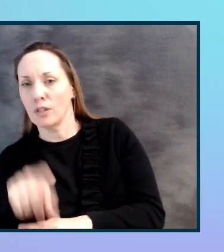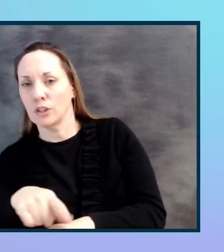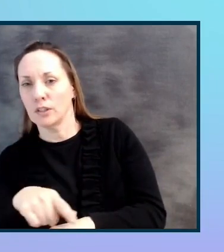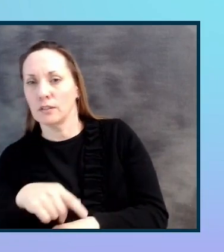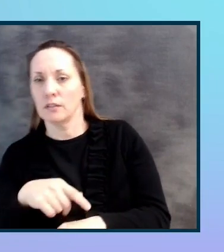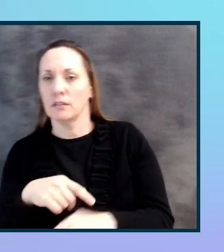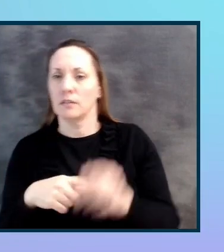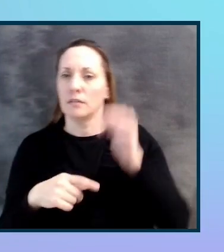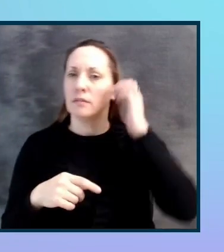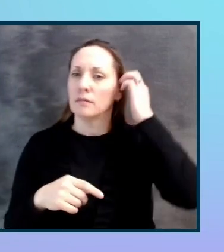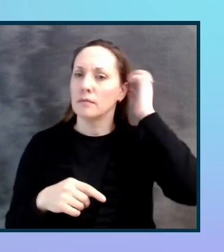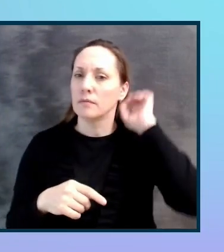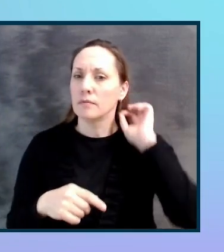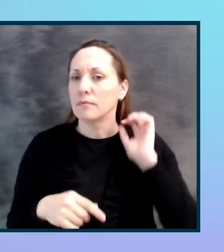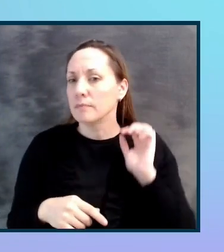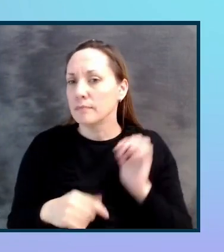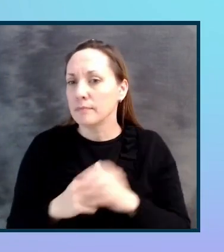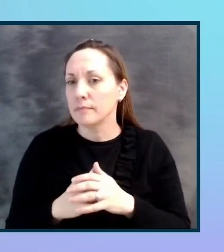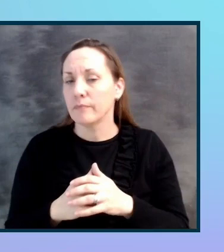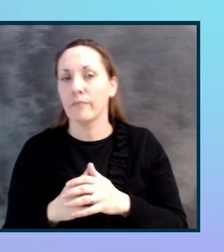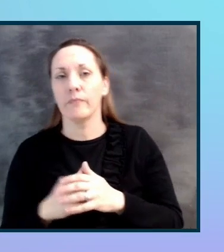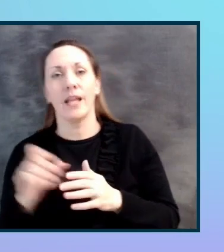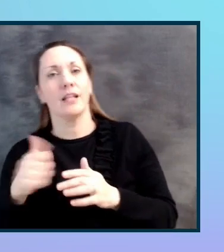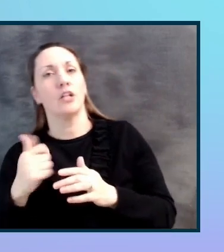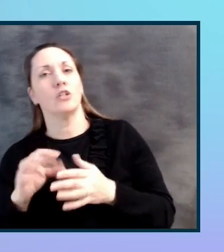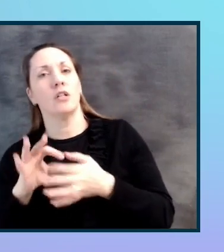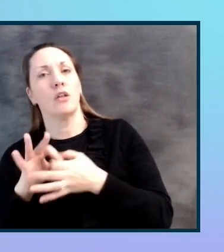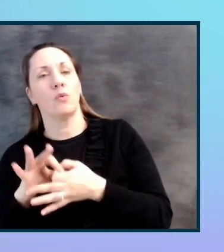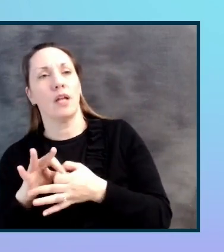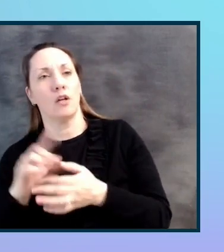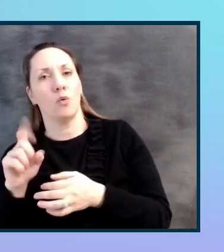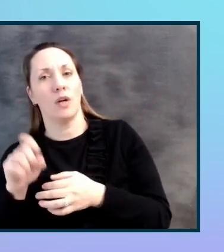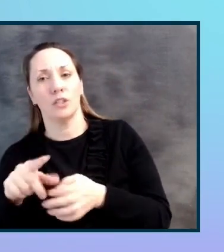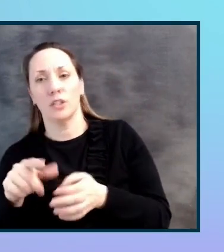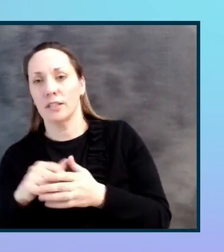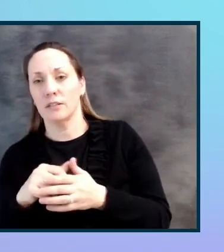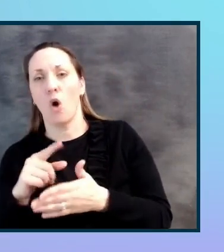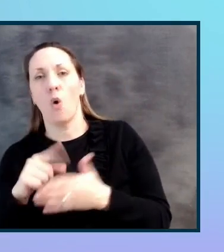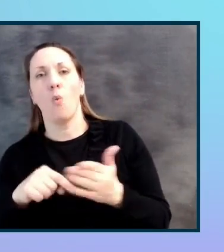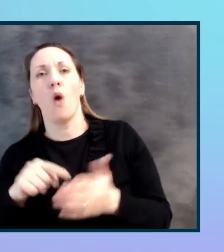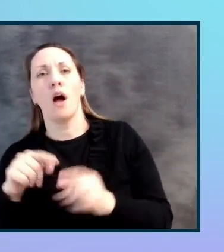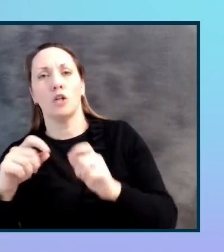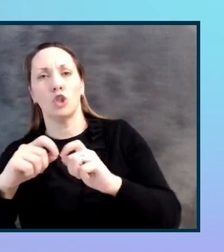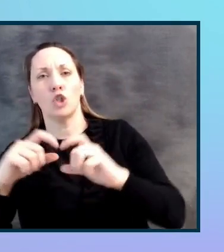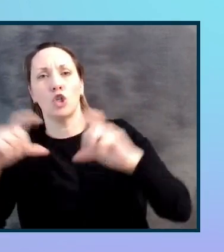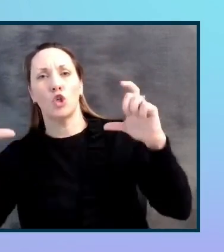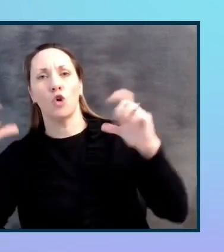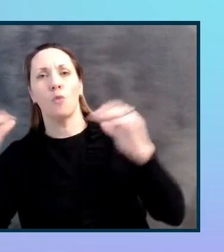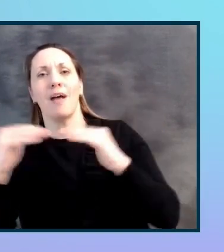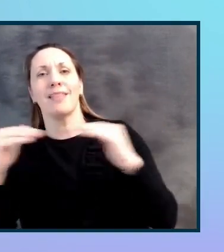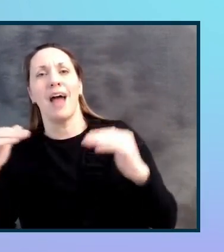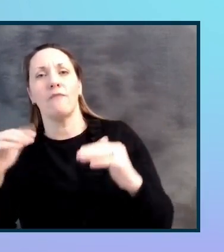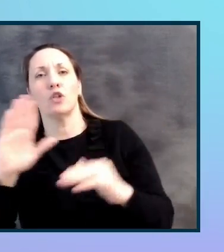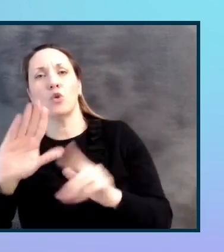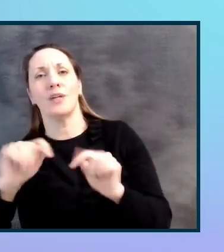Say that again. - And there's another related question that says what Zoom level does your team code for? Oh, gotcha.